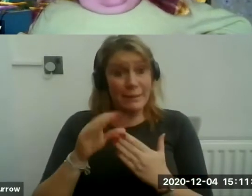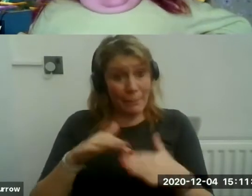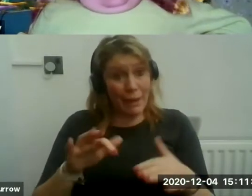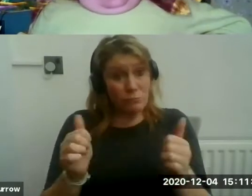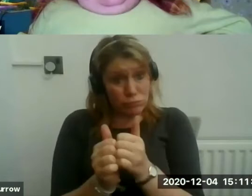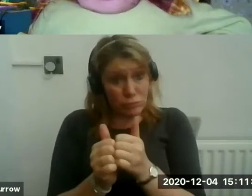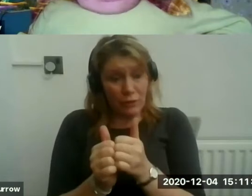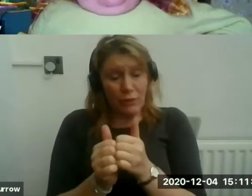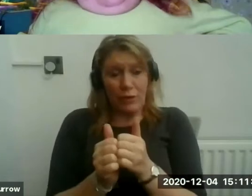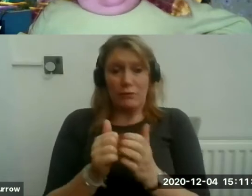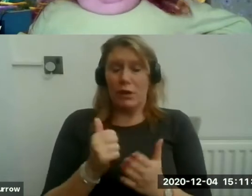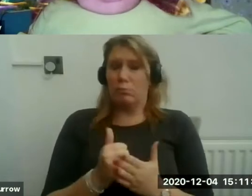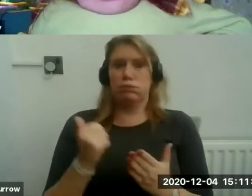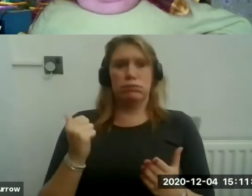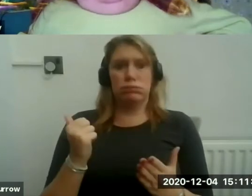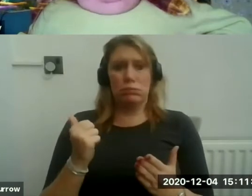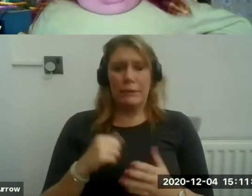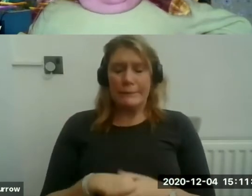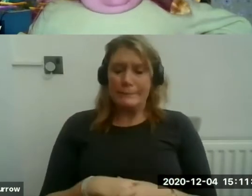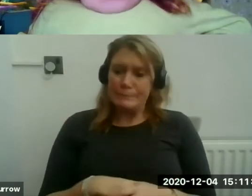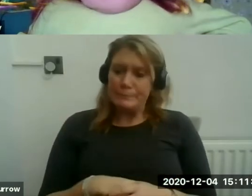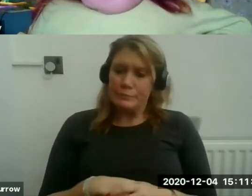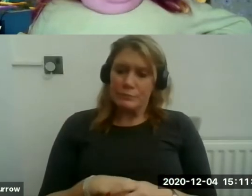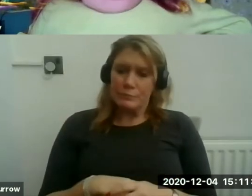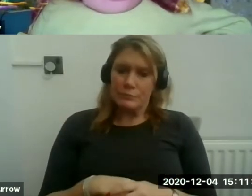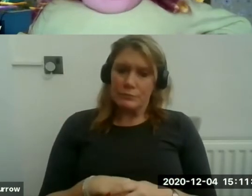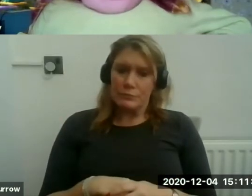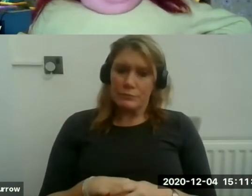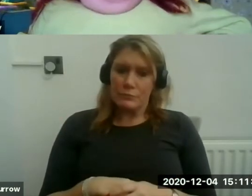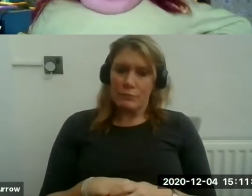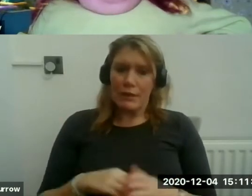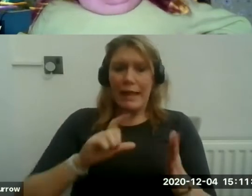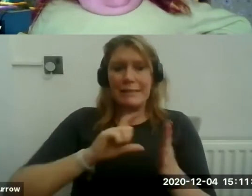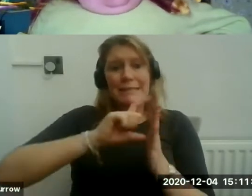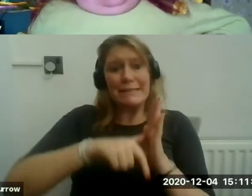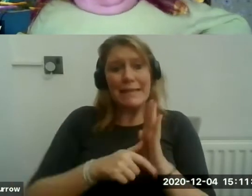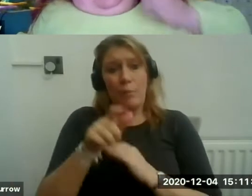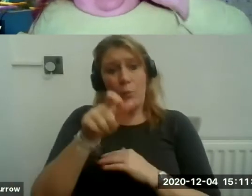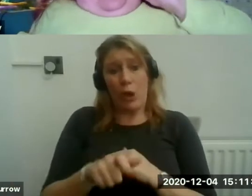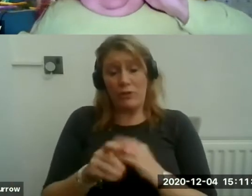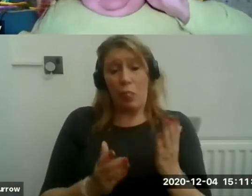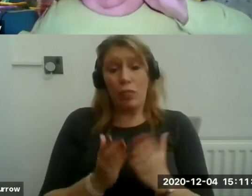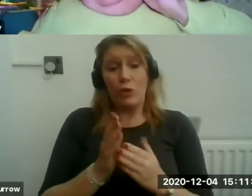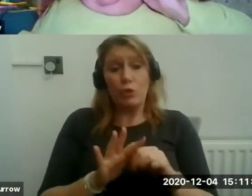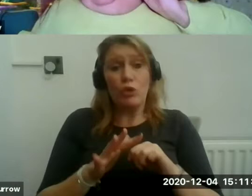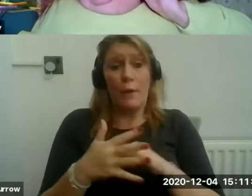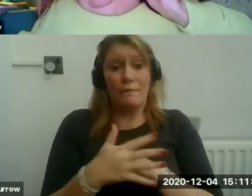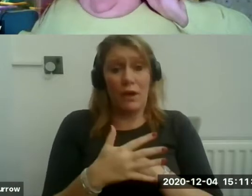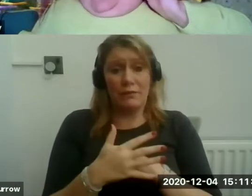So obviously as a disabled woman in the pandemic, and as a performer it was a good